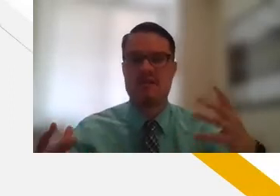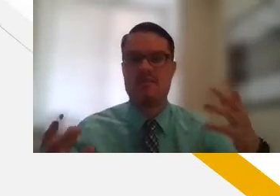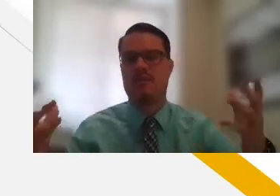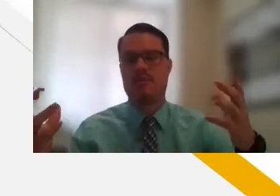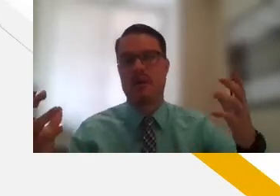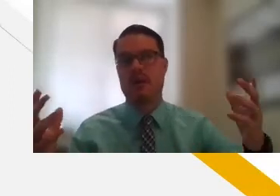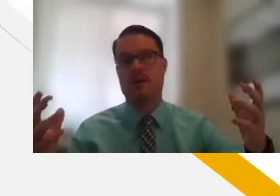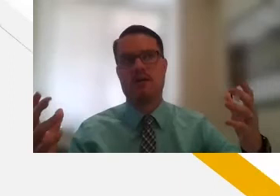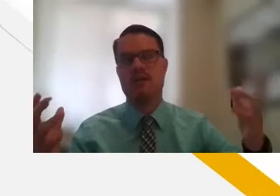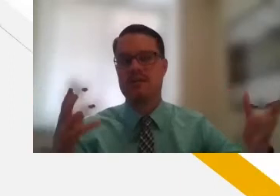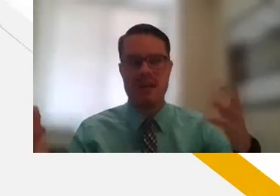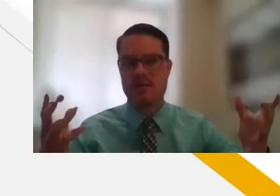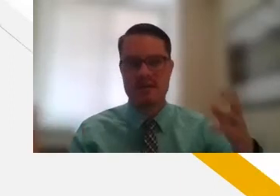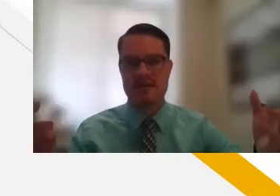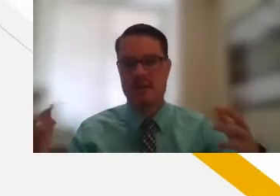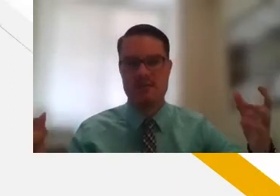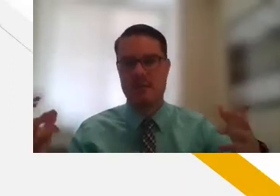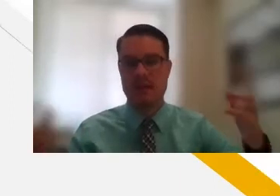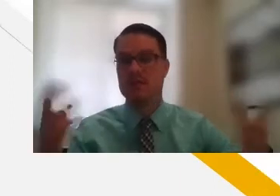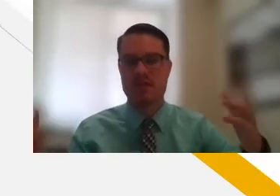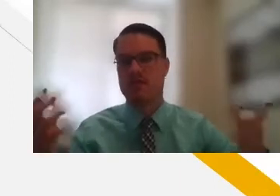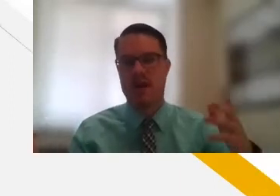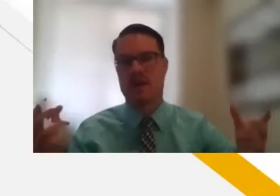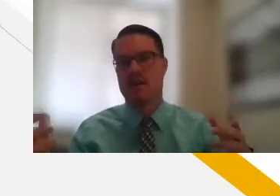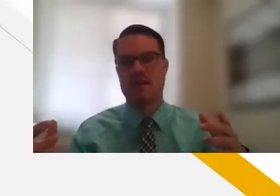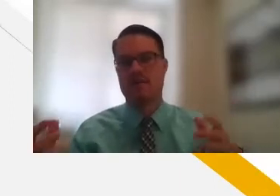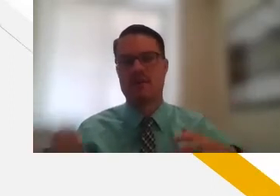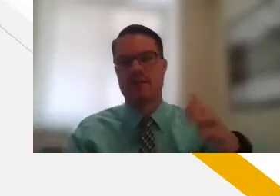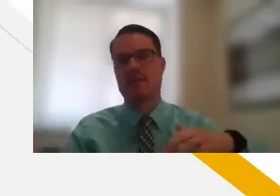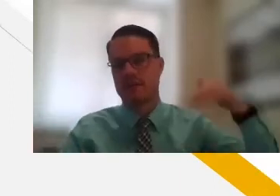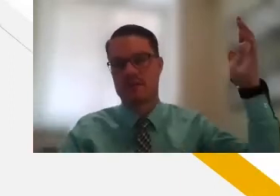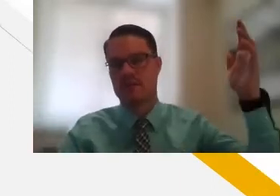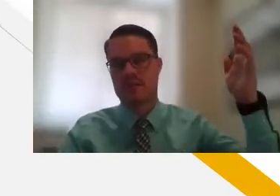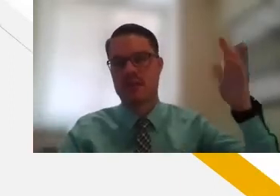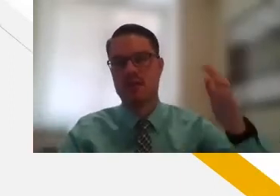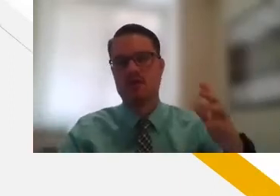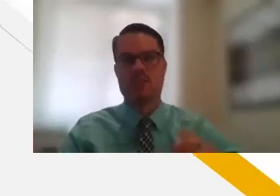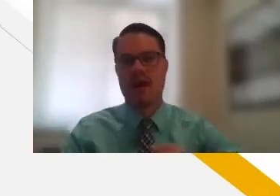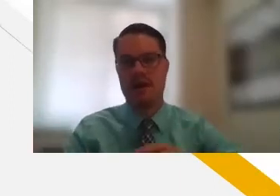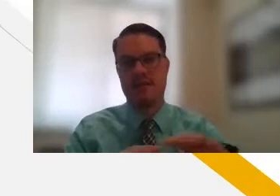the same as in your geographic area. They're not charging something super high,